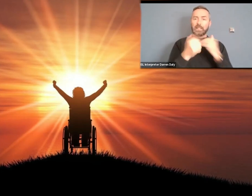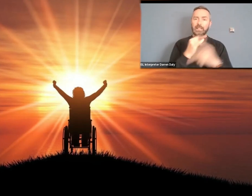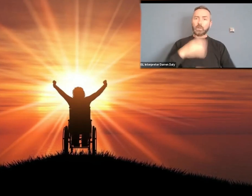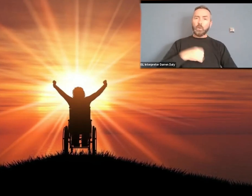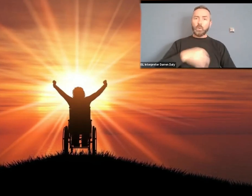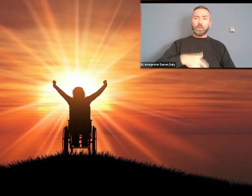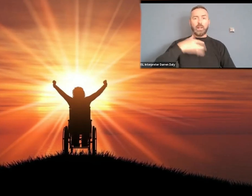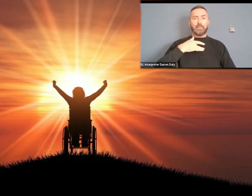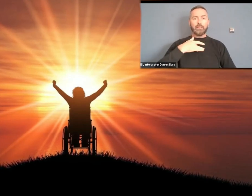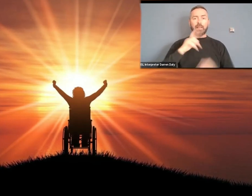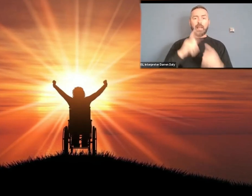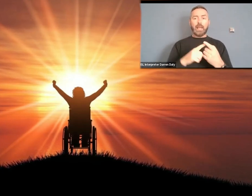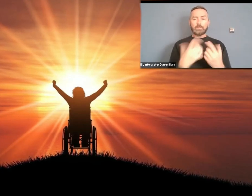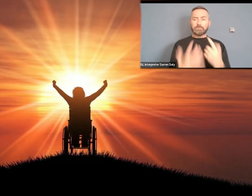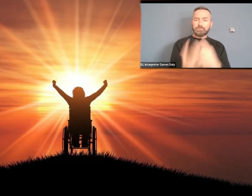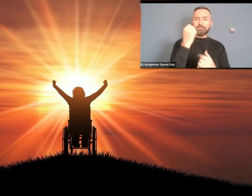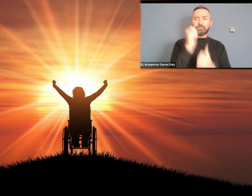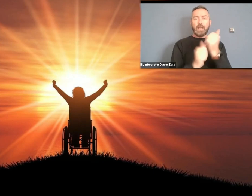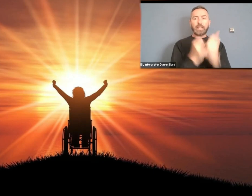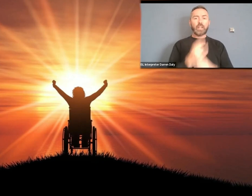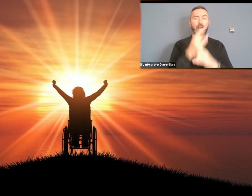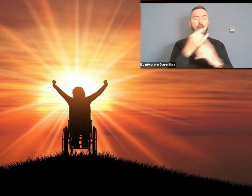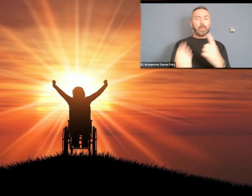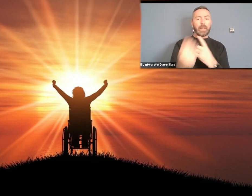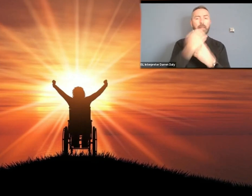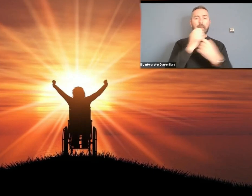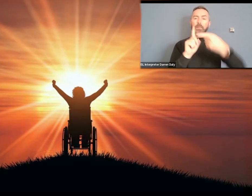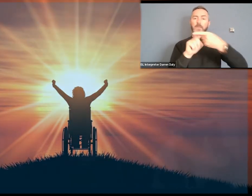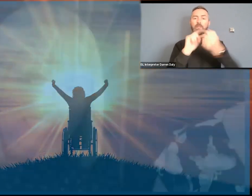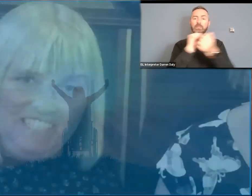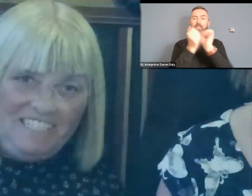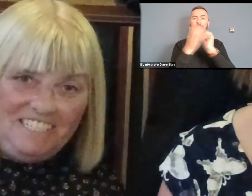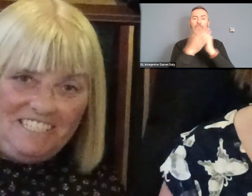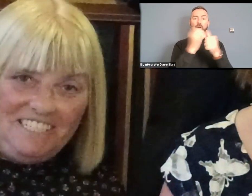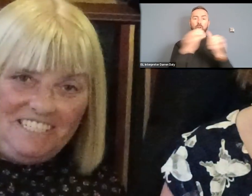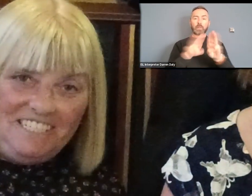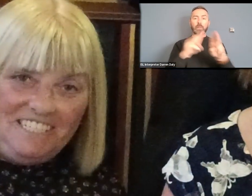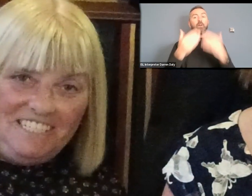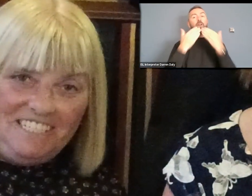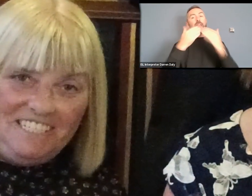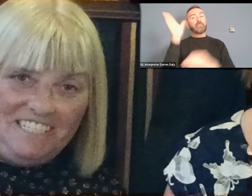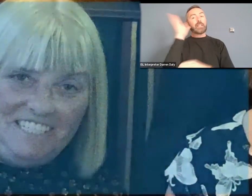And take action to help impact positive changes for others. Thanks for listening to me today.